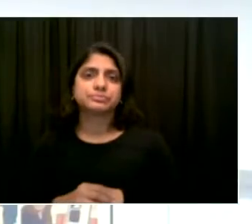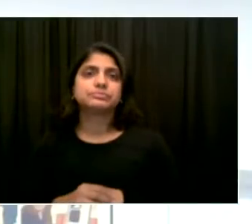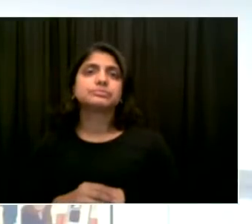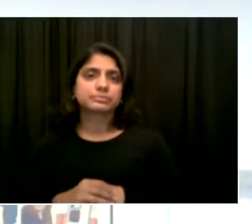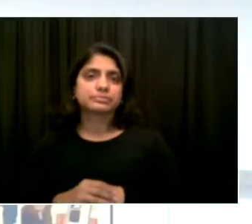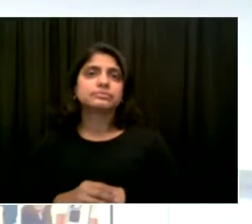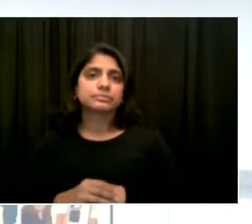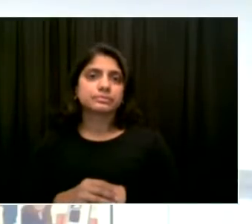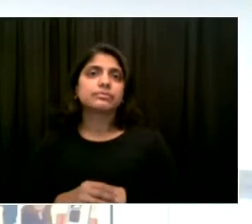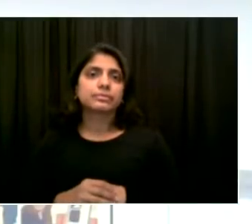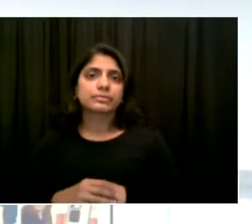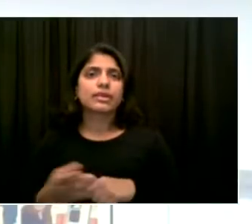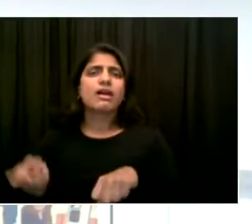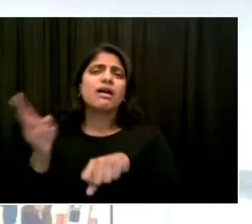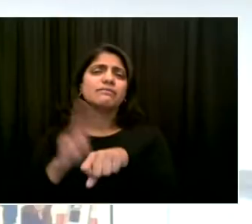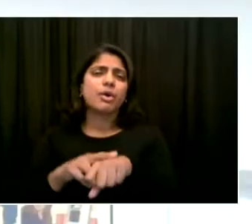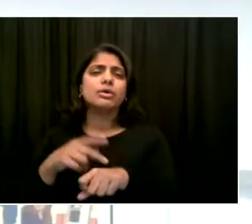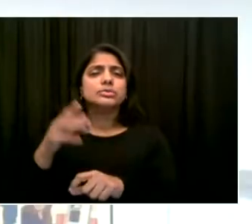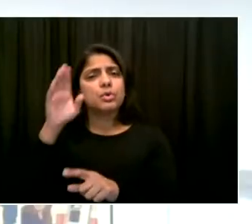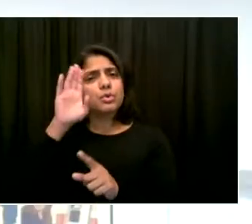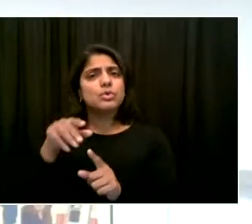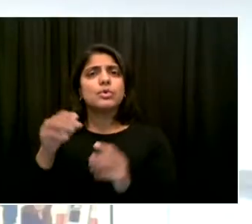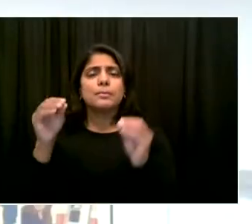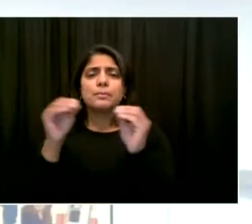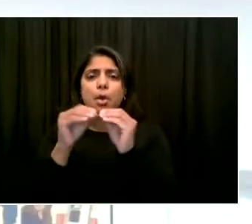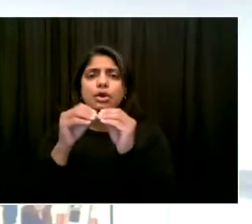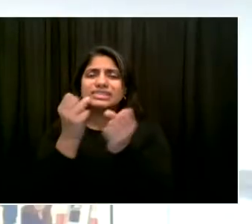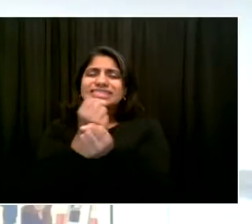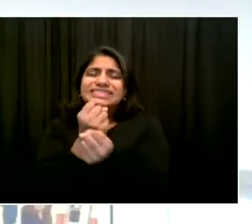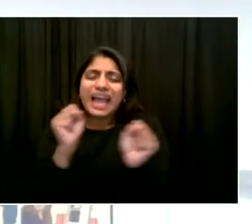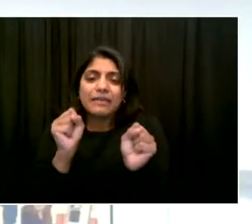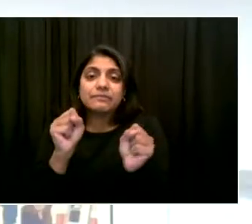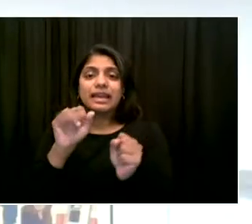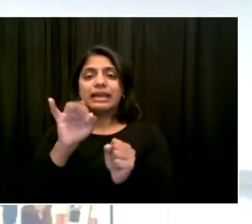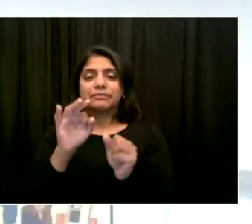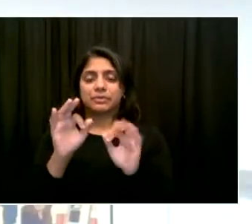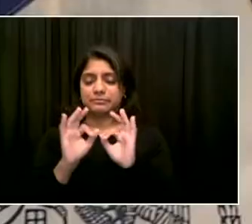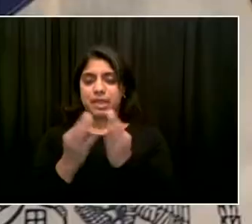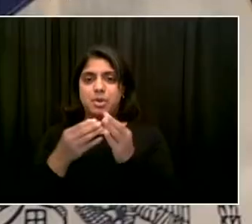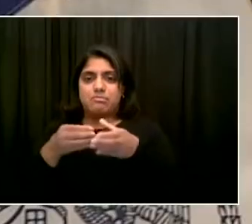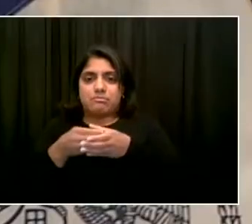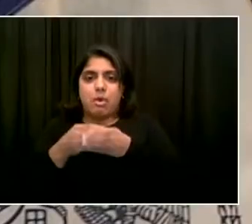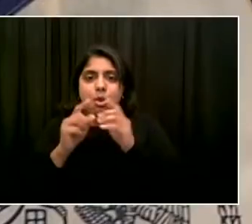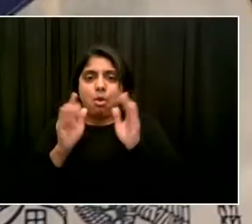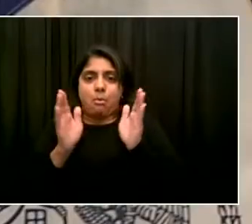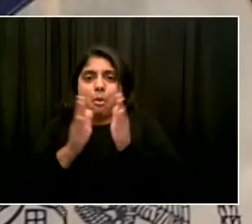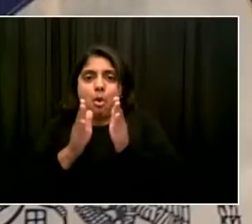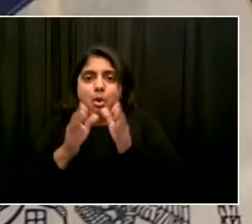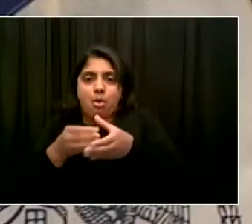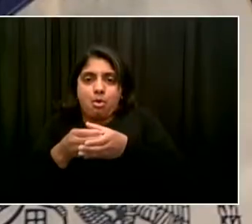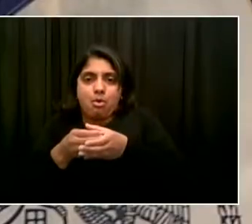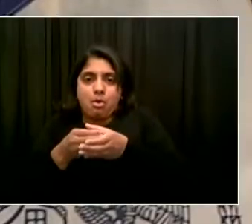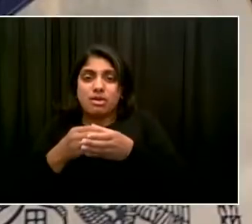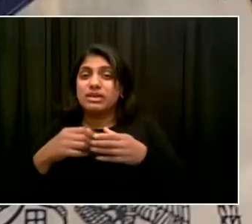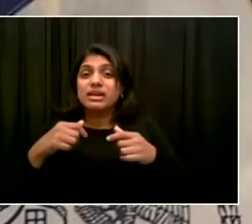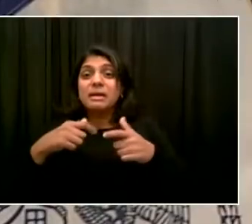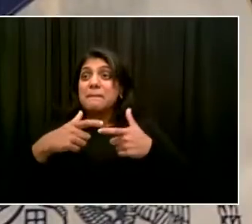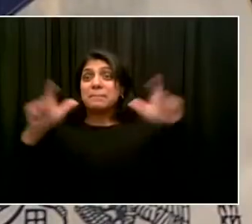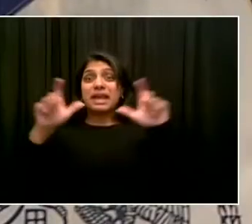LARGER GATHERINGS IF THEY ARE AT ALL OF VOIDABLE AND